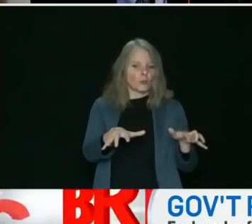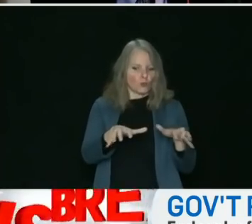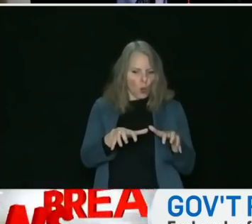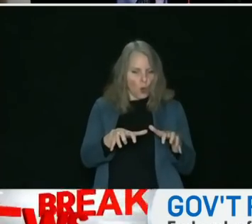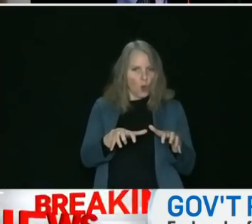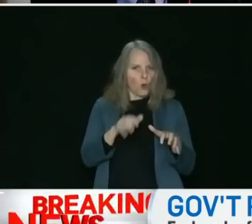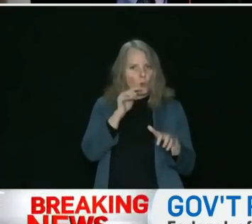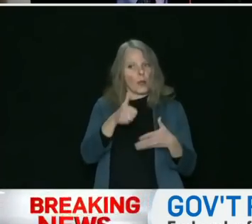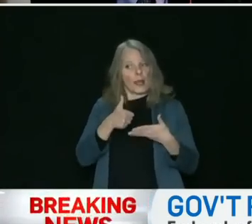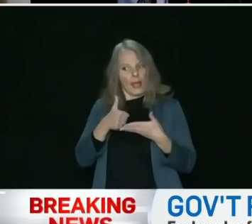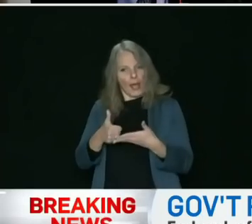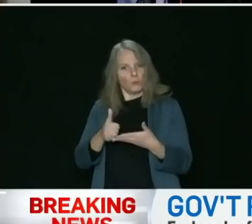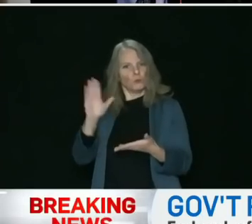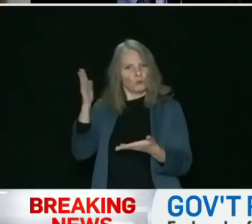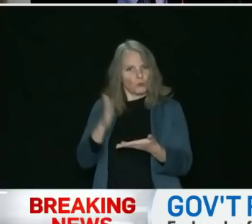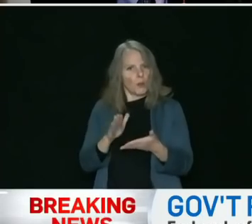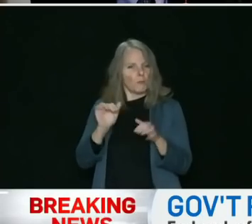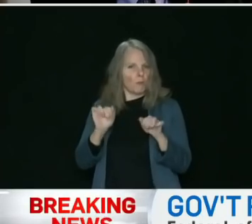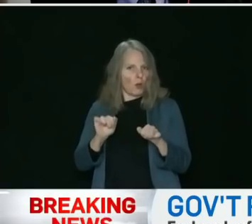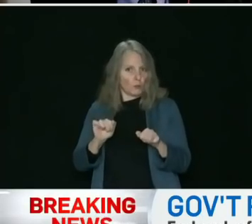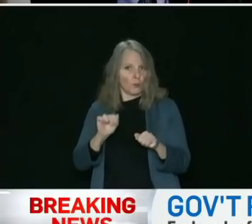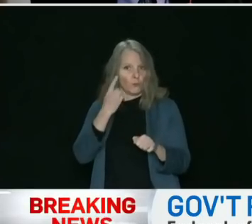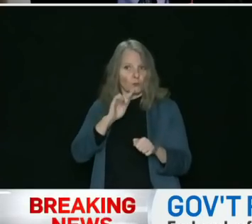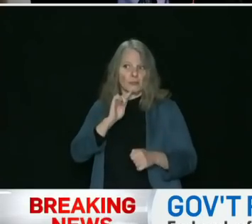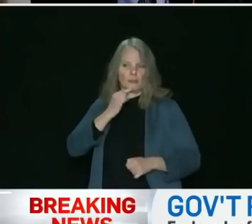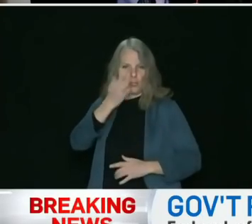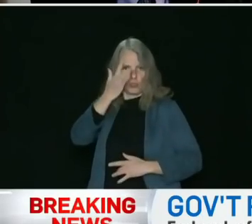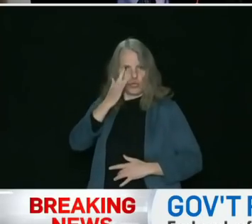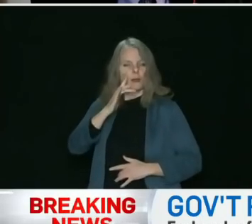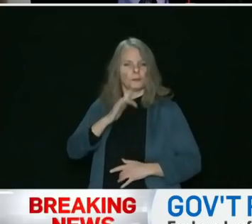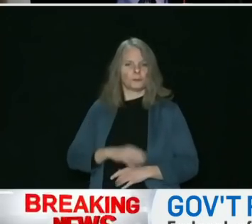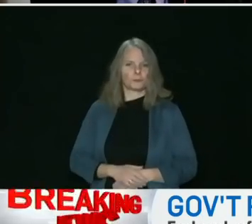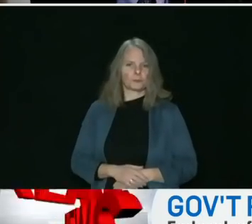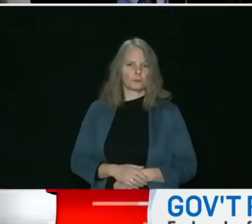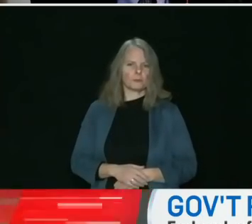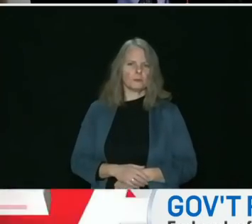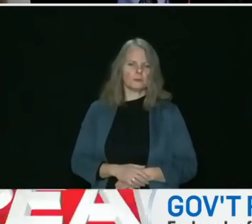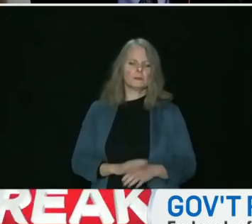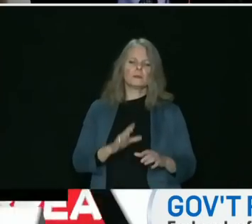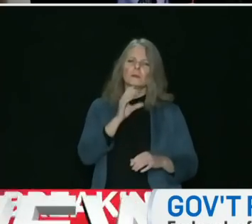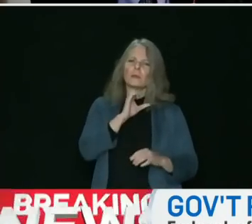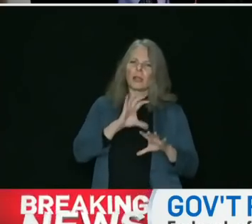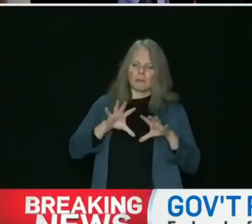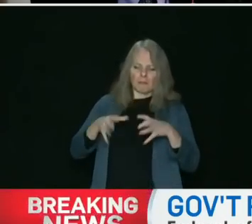ALL WE CAN DO TO SLOW DOWN THE